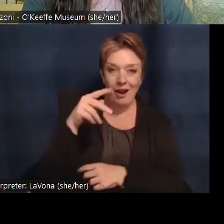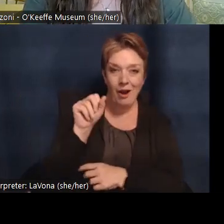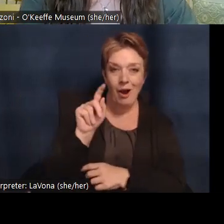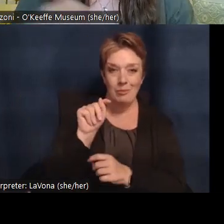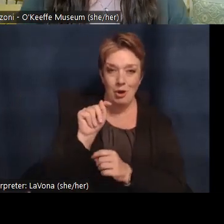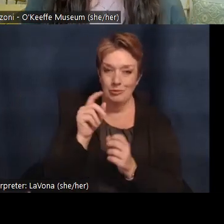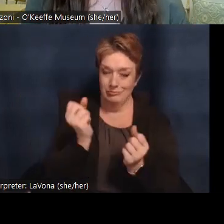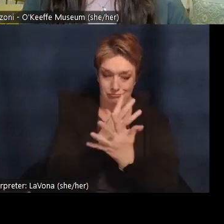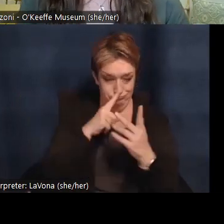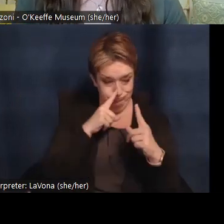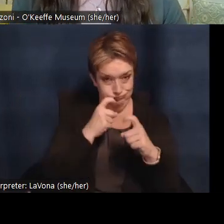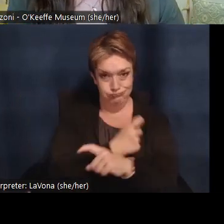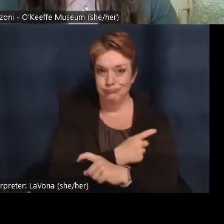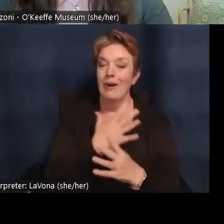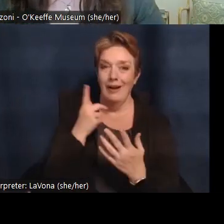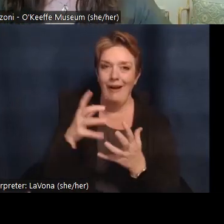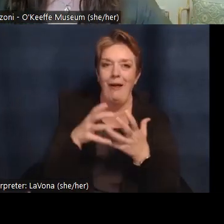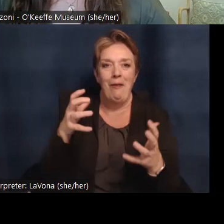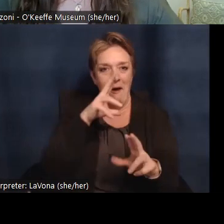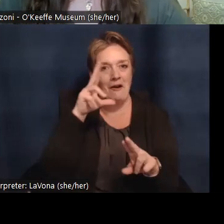It's a continuation of O’Keeffe's legacy.